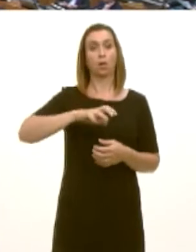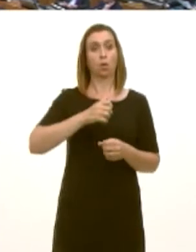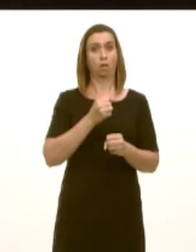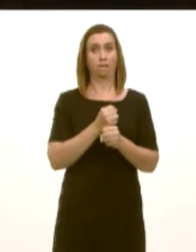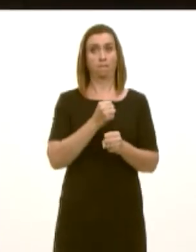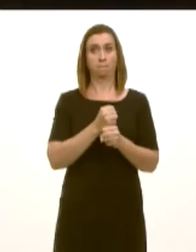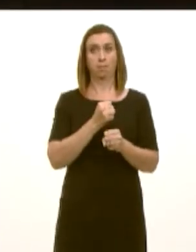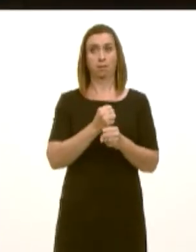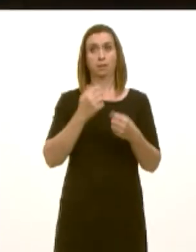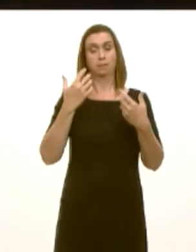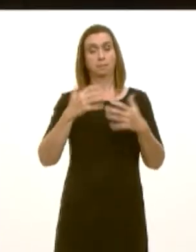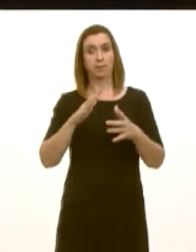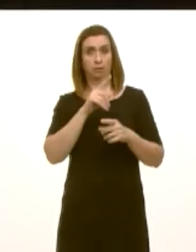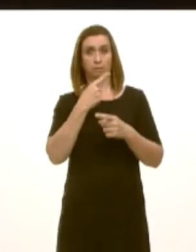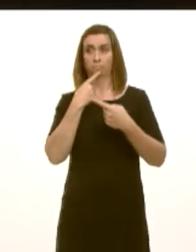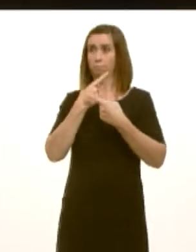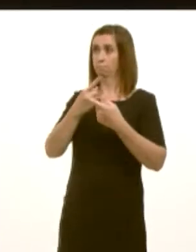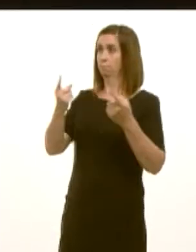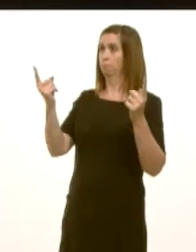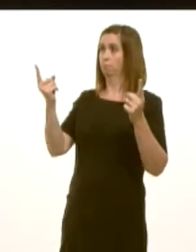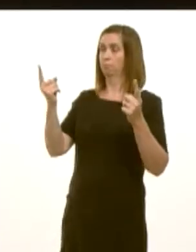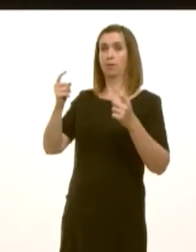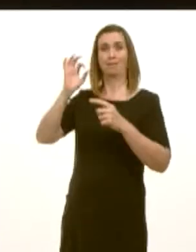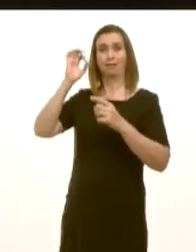Governmentís plan to reorganise councils in Wales.